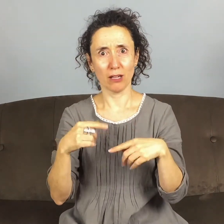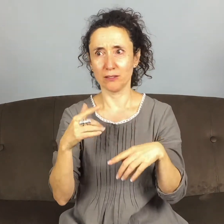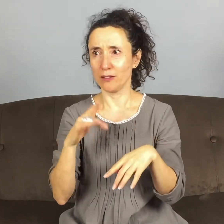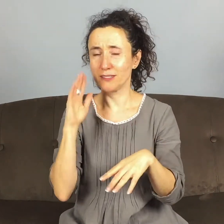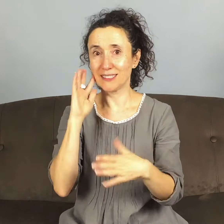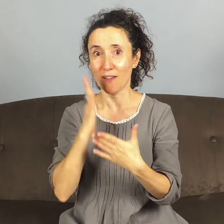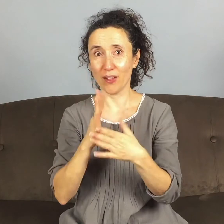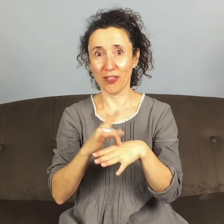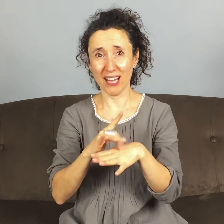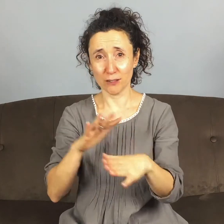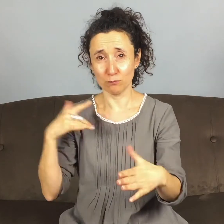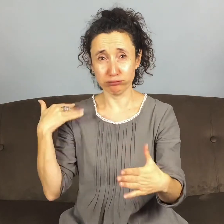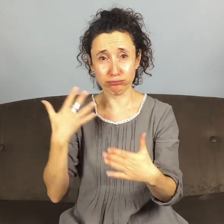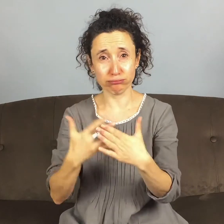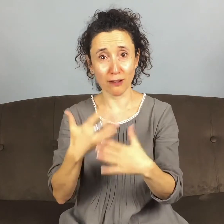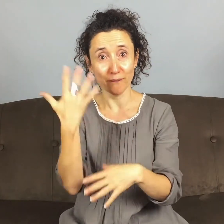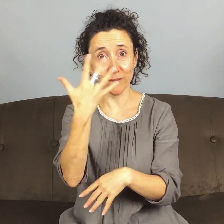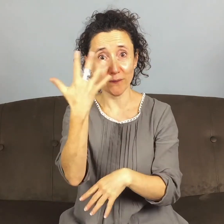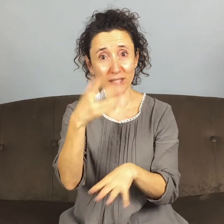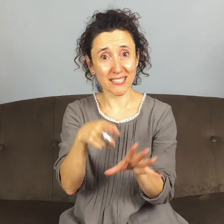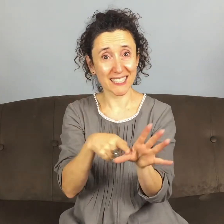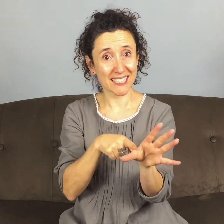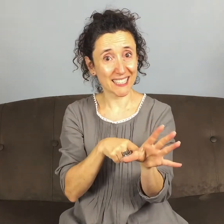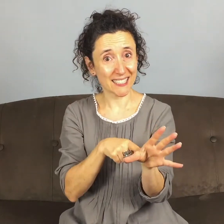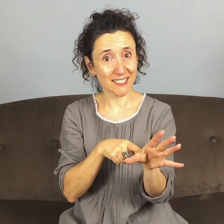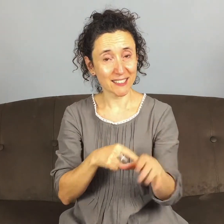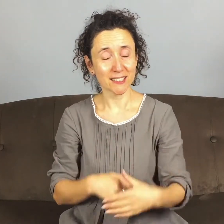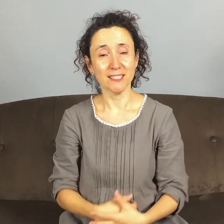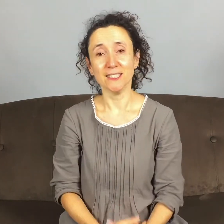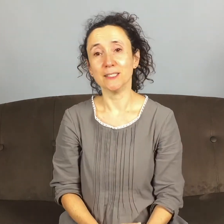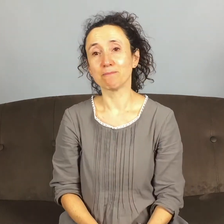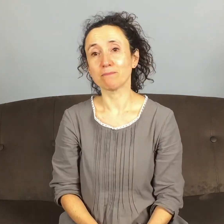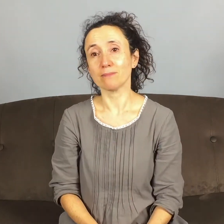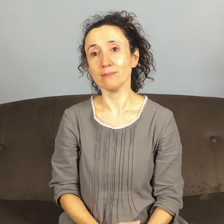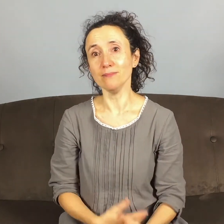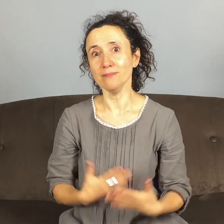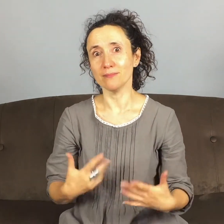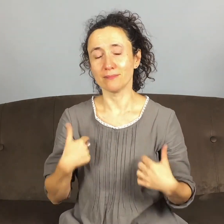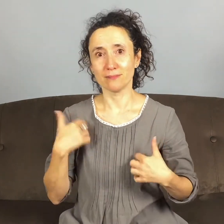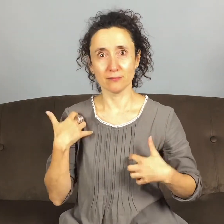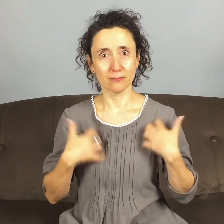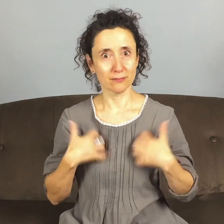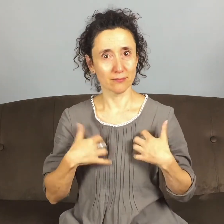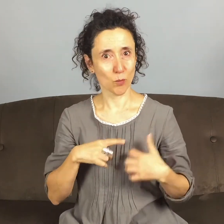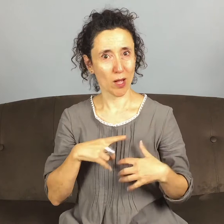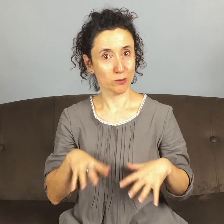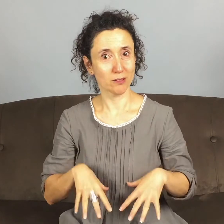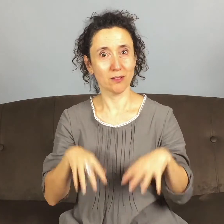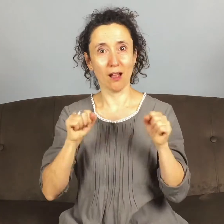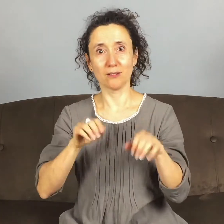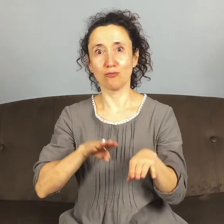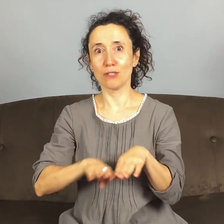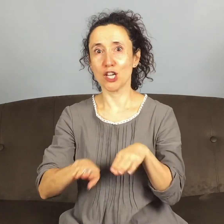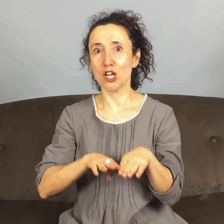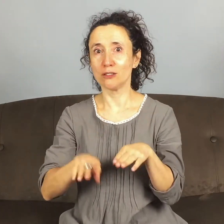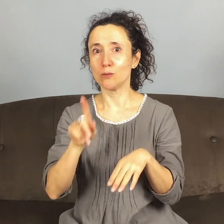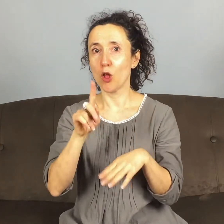I have been in this role at Deafinitely Theatre for the last 15 years. I have some very exciting news to share.